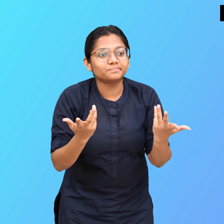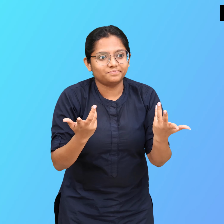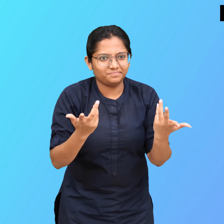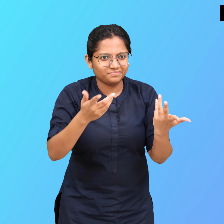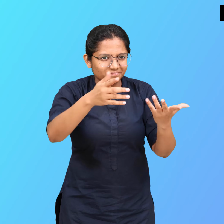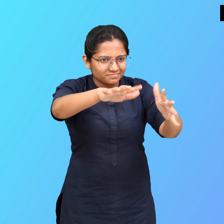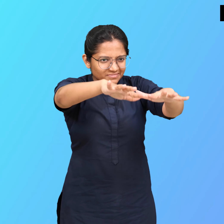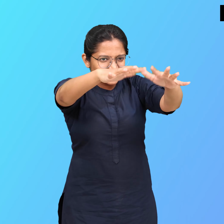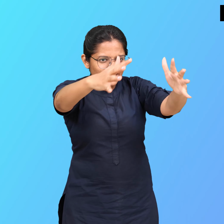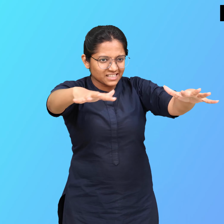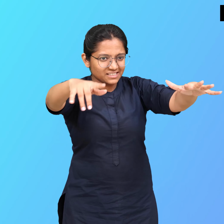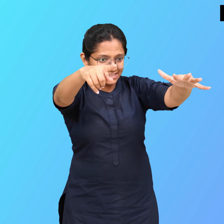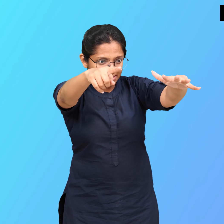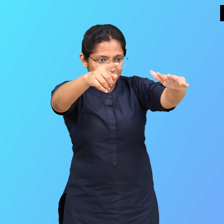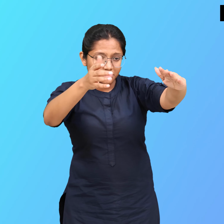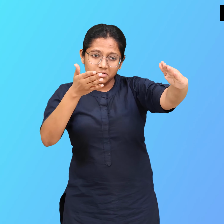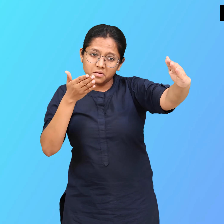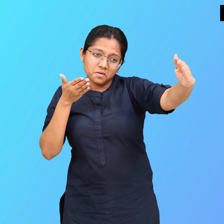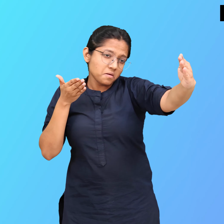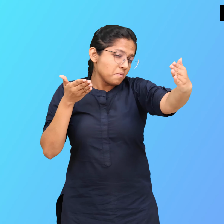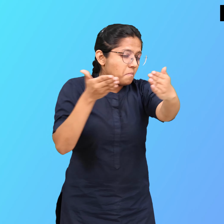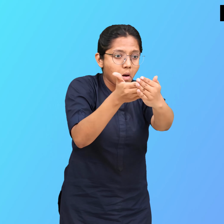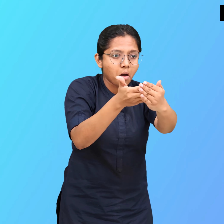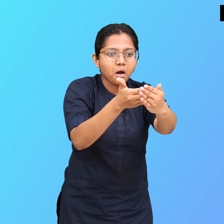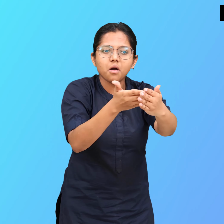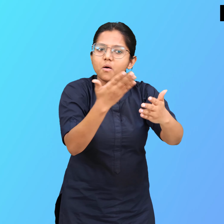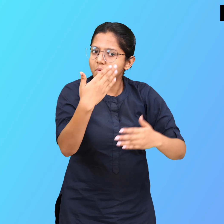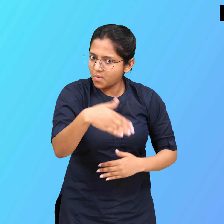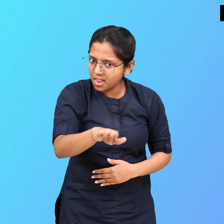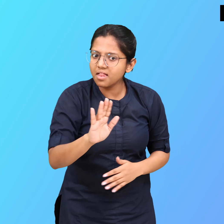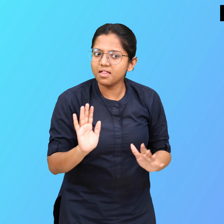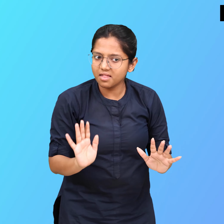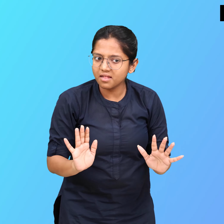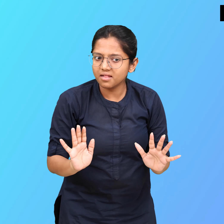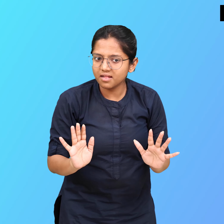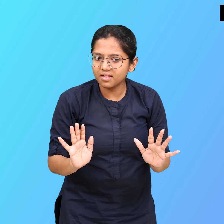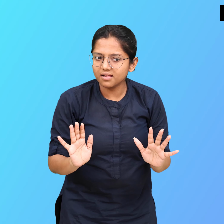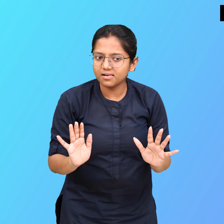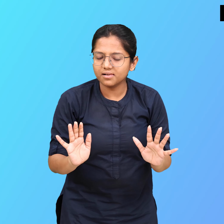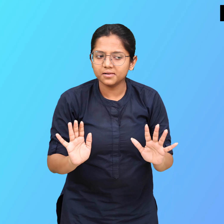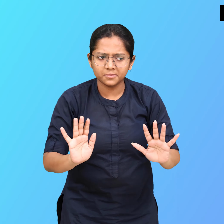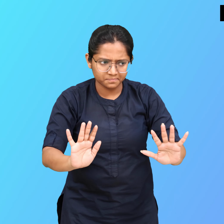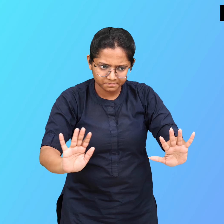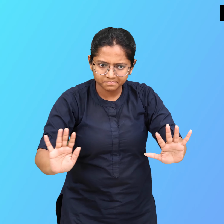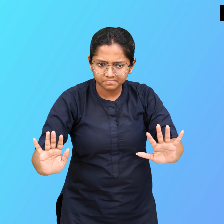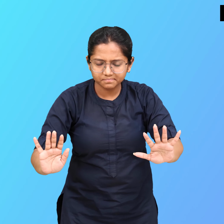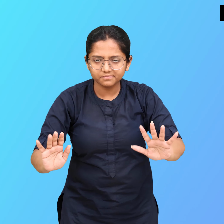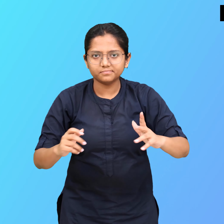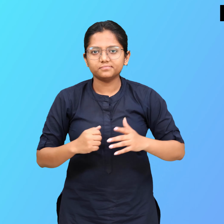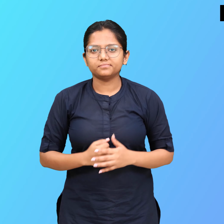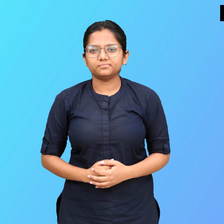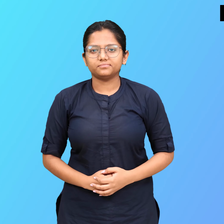But we will crash on an island.”